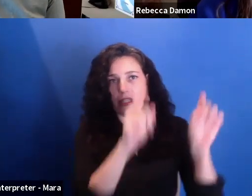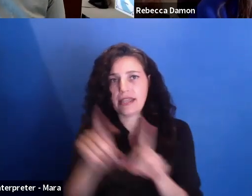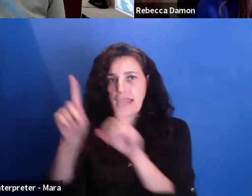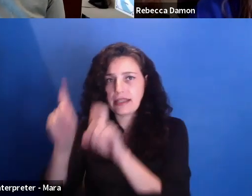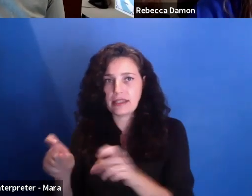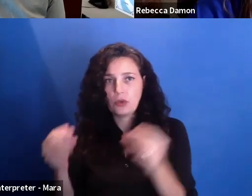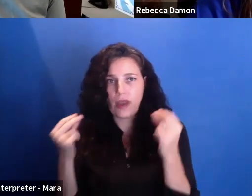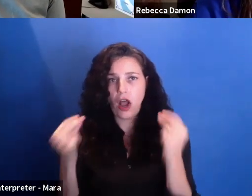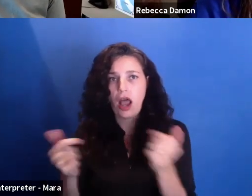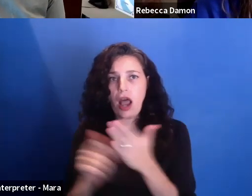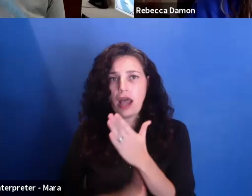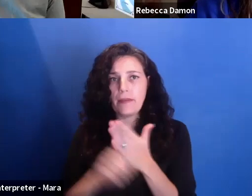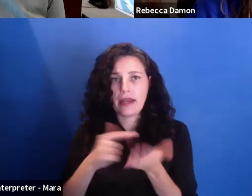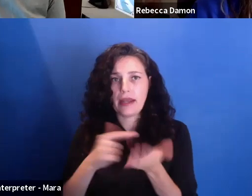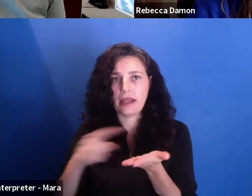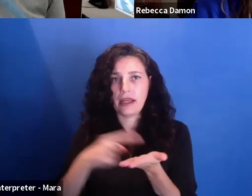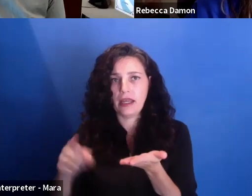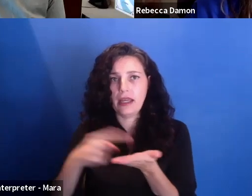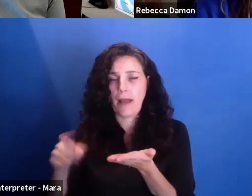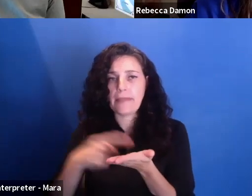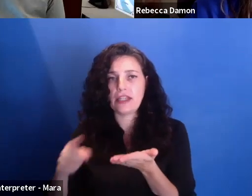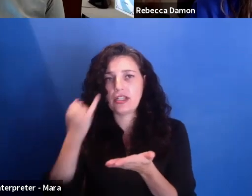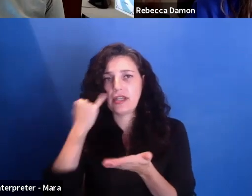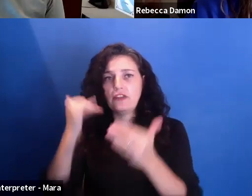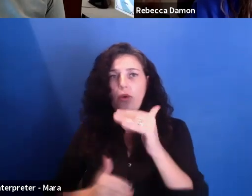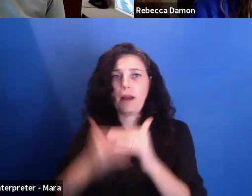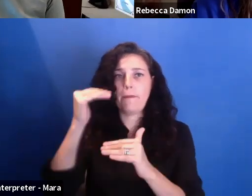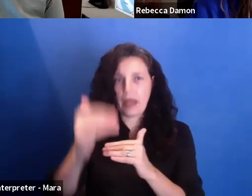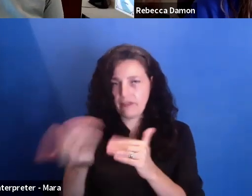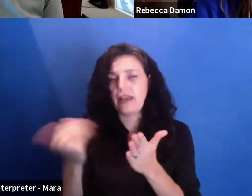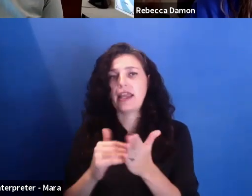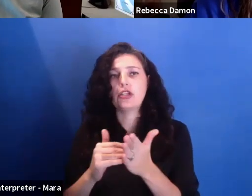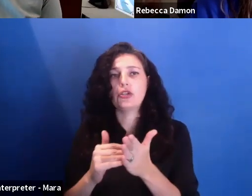If you're above both of those thresholds, then you need to individually negotiate for quarantine pay.